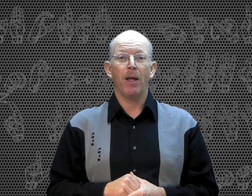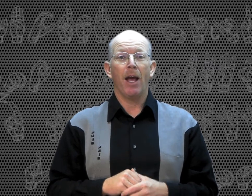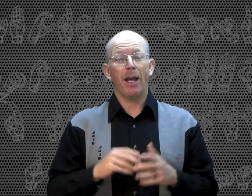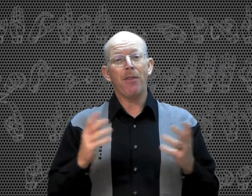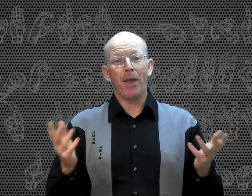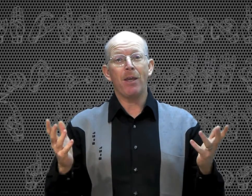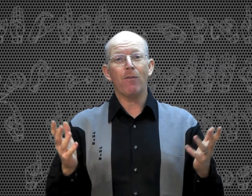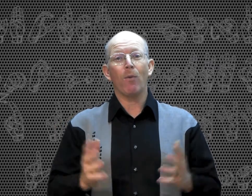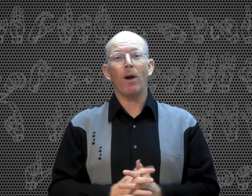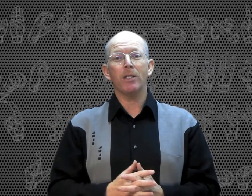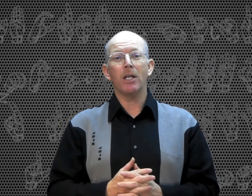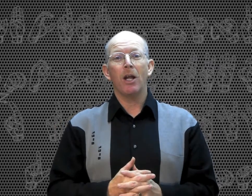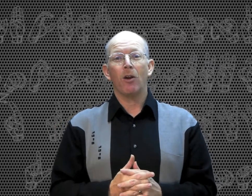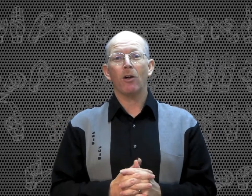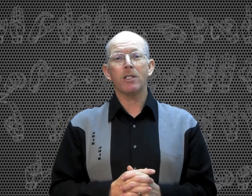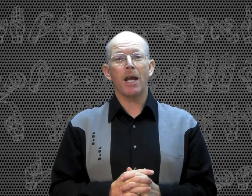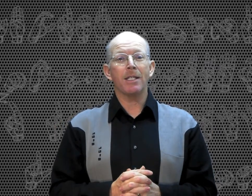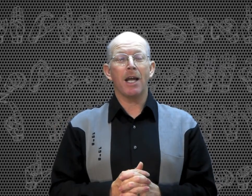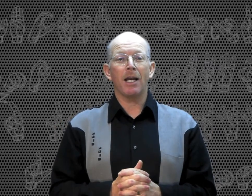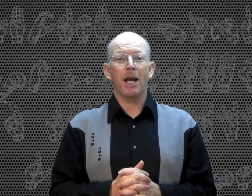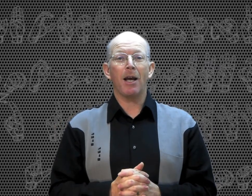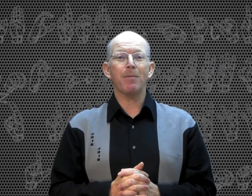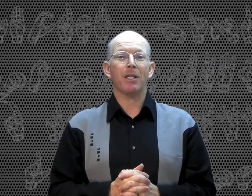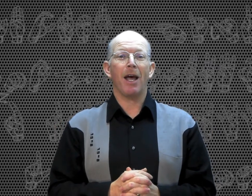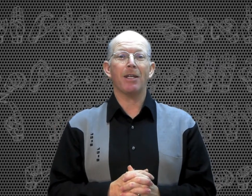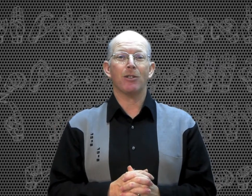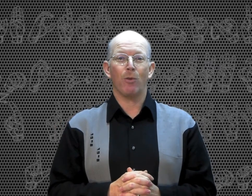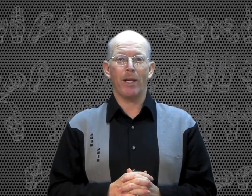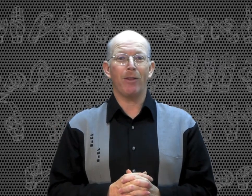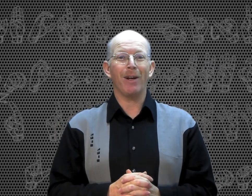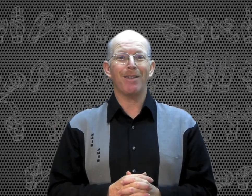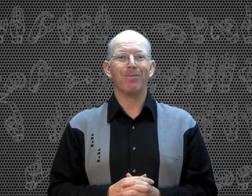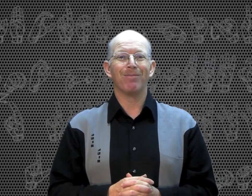Again, thank you for watching. LearnSigns.com/23